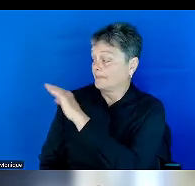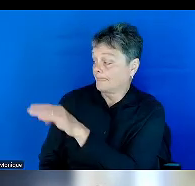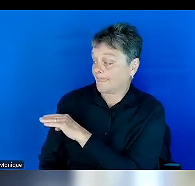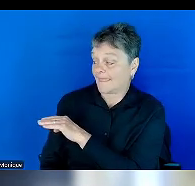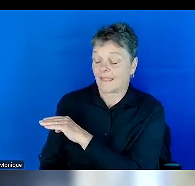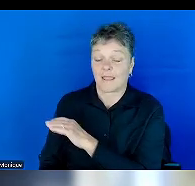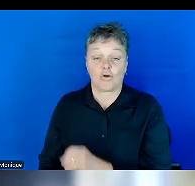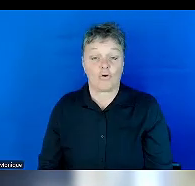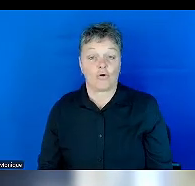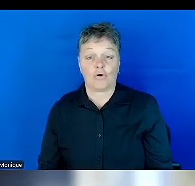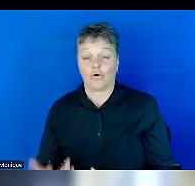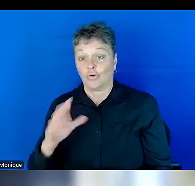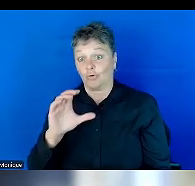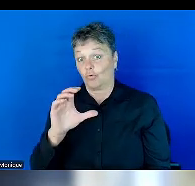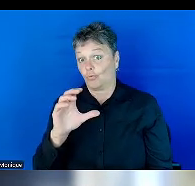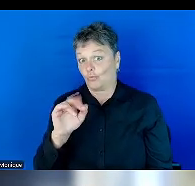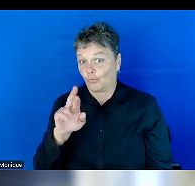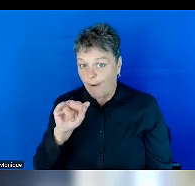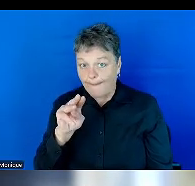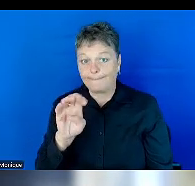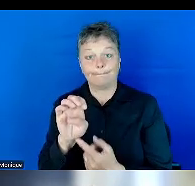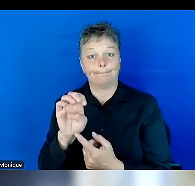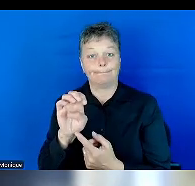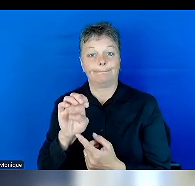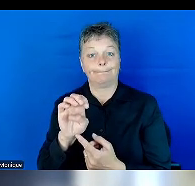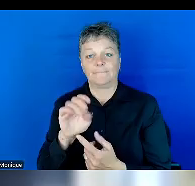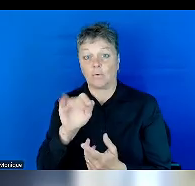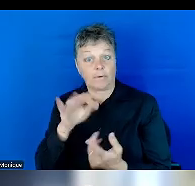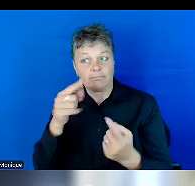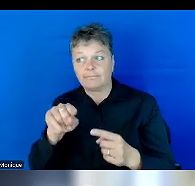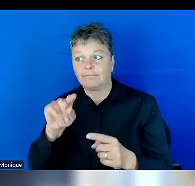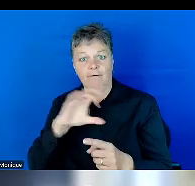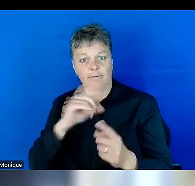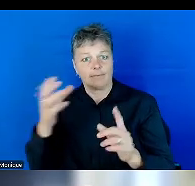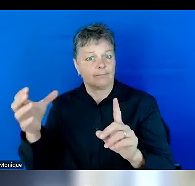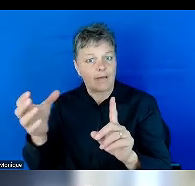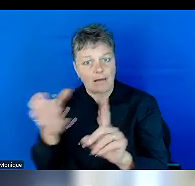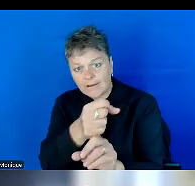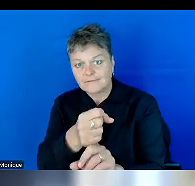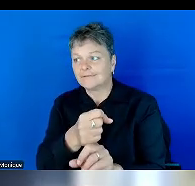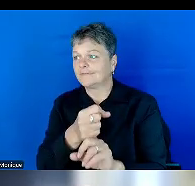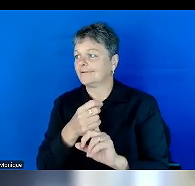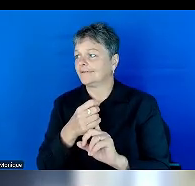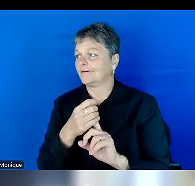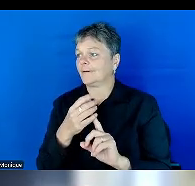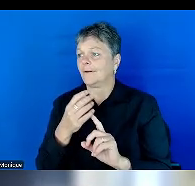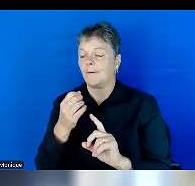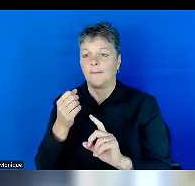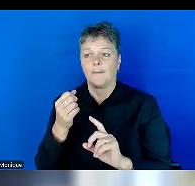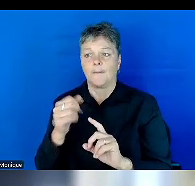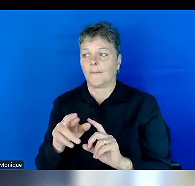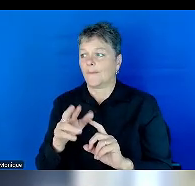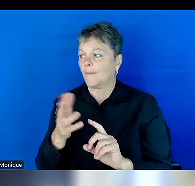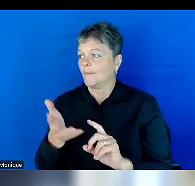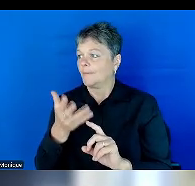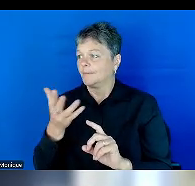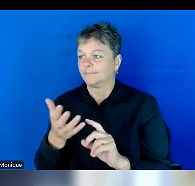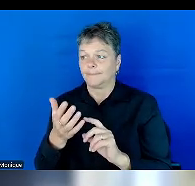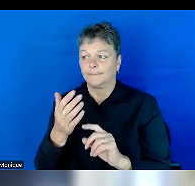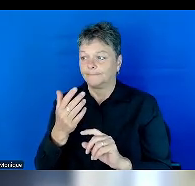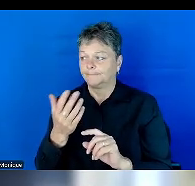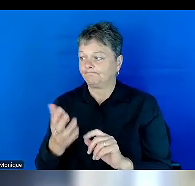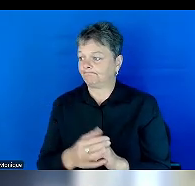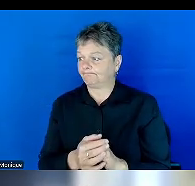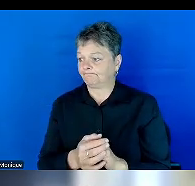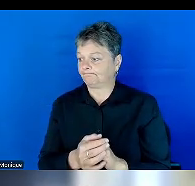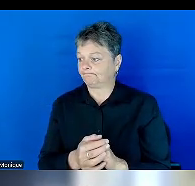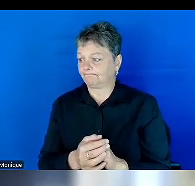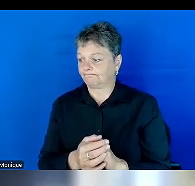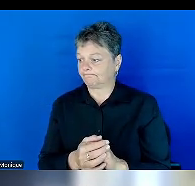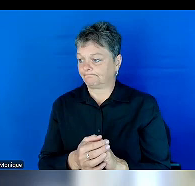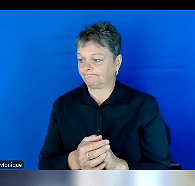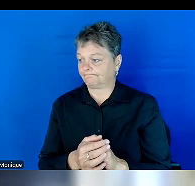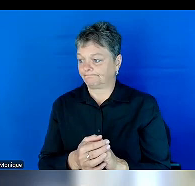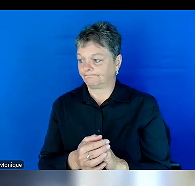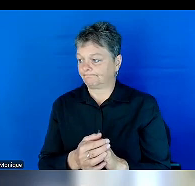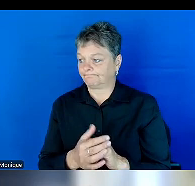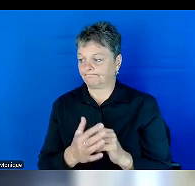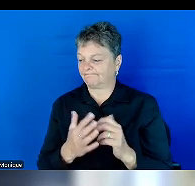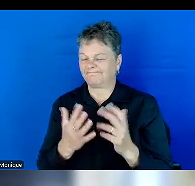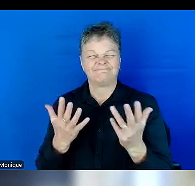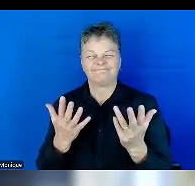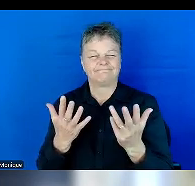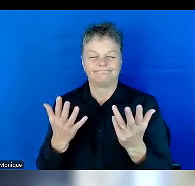as well. So if someone's arrested or or um has a a an issue with um with the criminal uh sector,